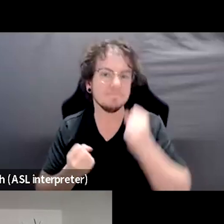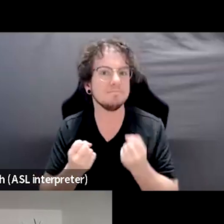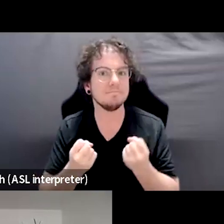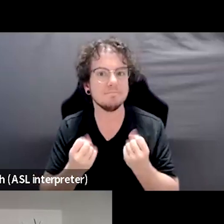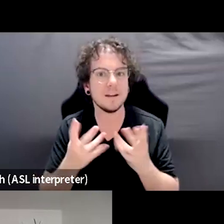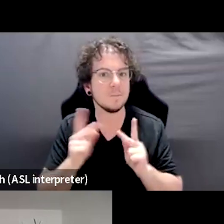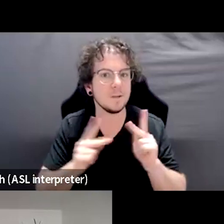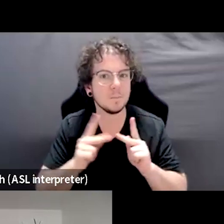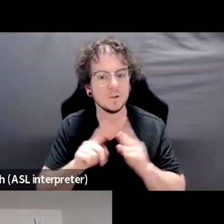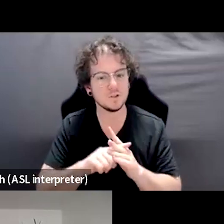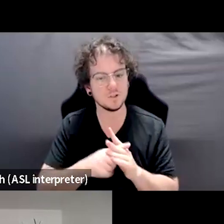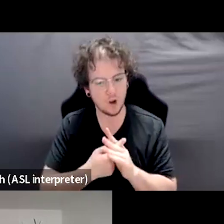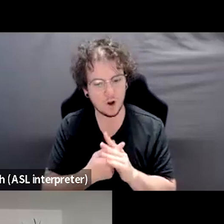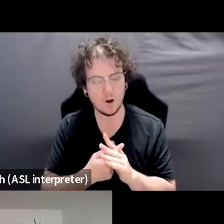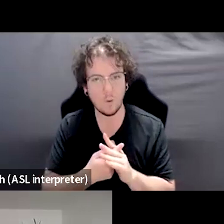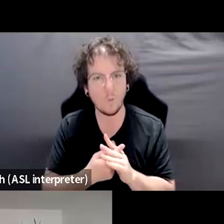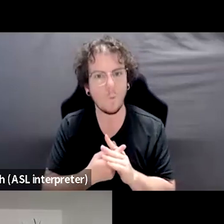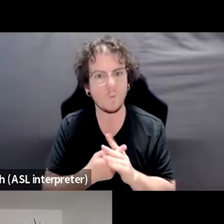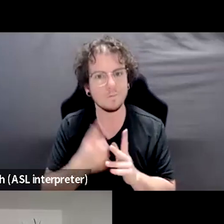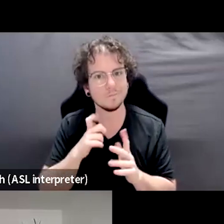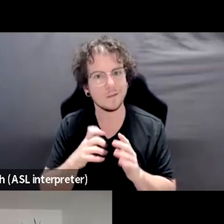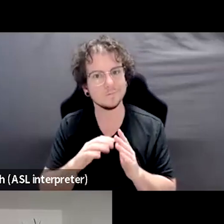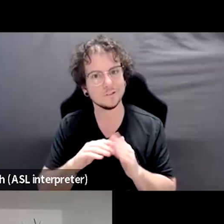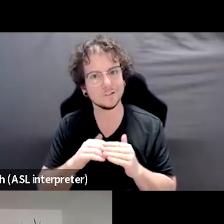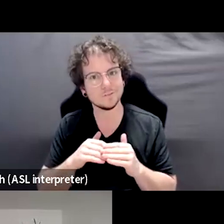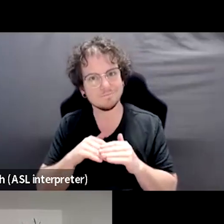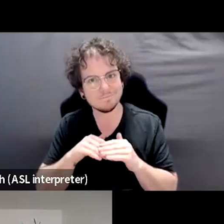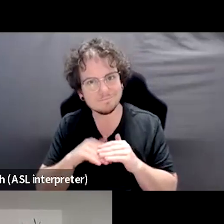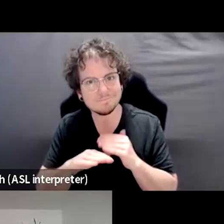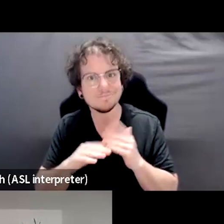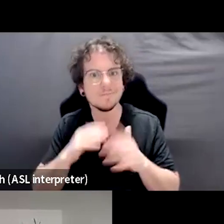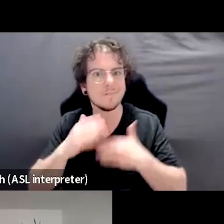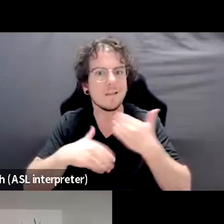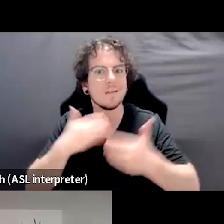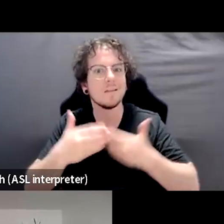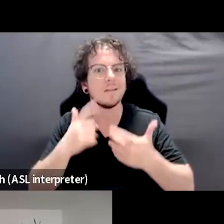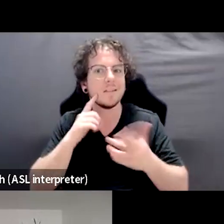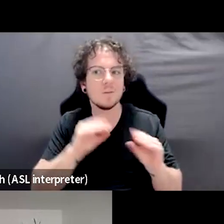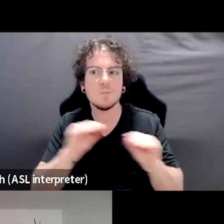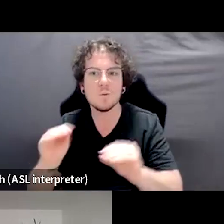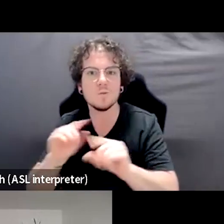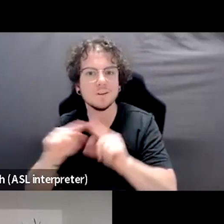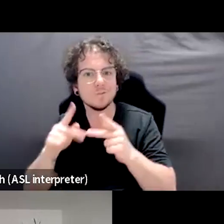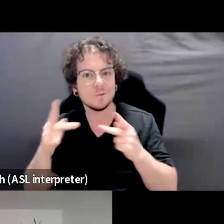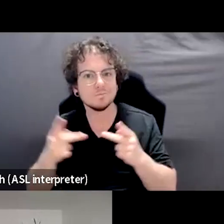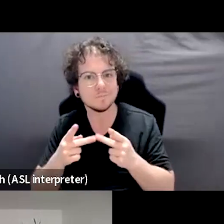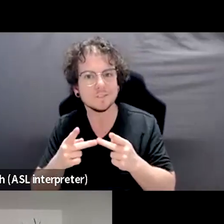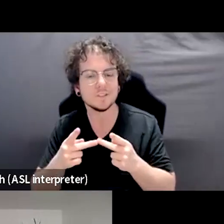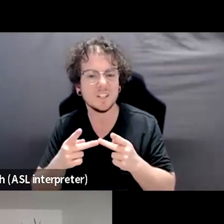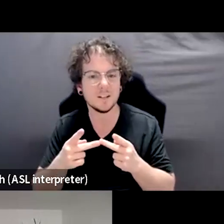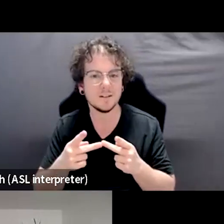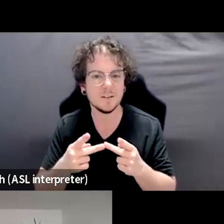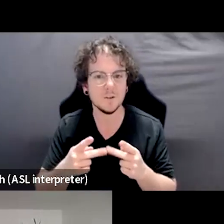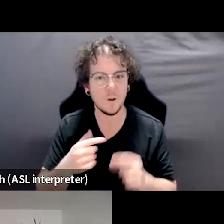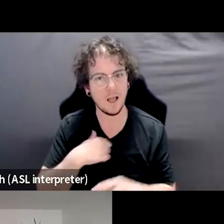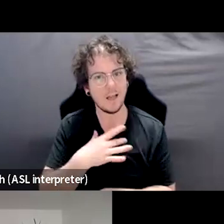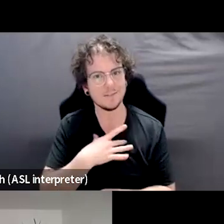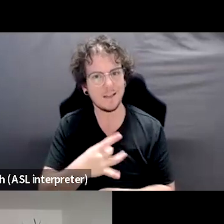junior roles are into other... And we like that because we want to keep that memory with us. So,